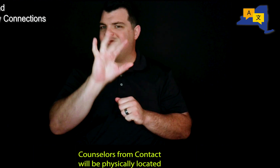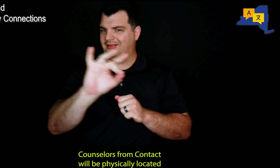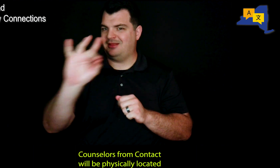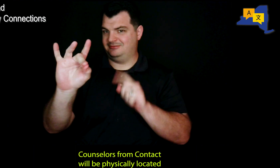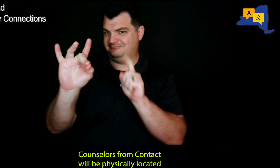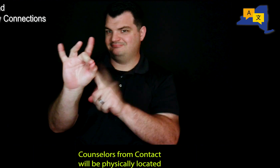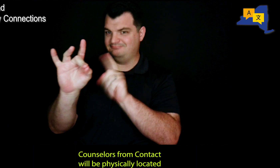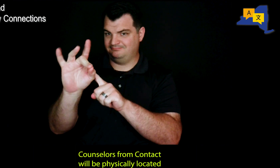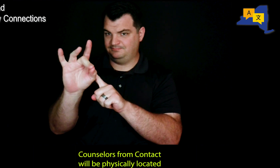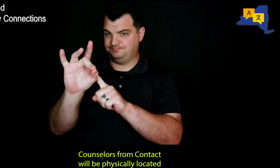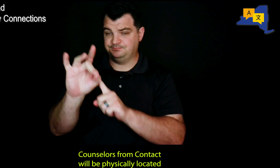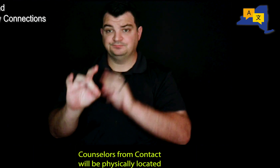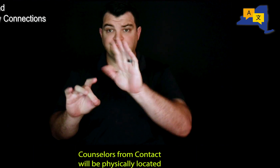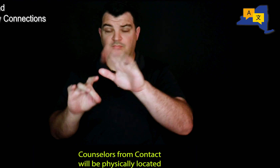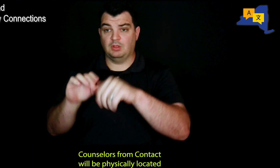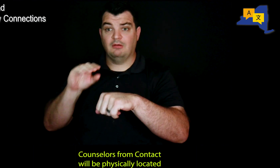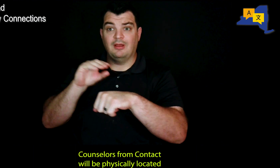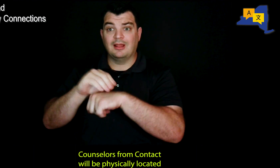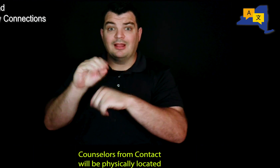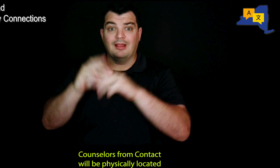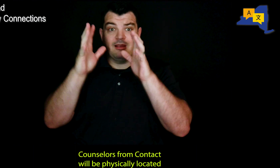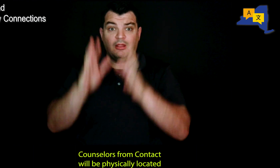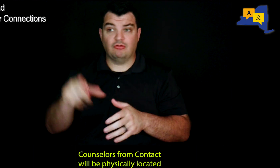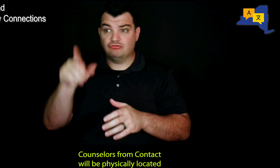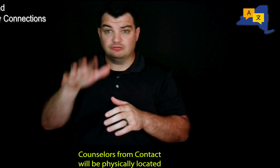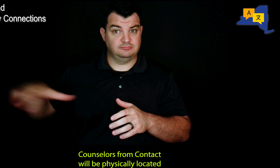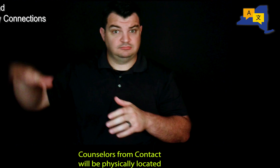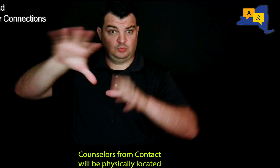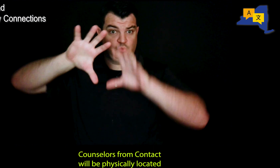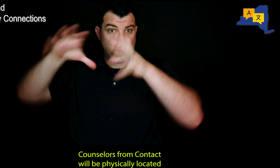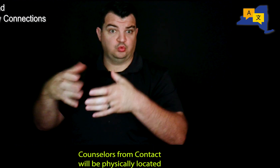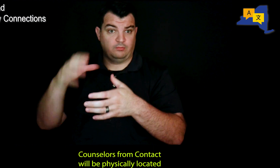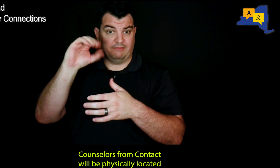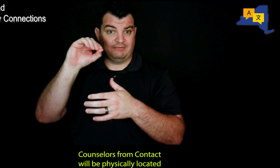Counselors from Contact will be physically located